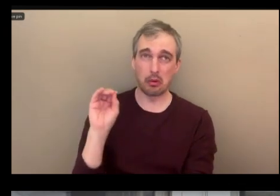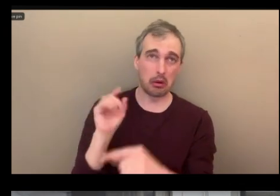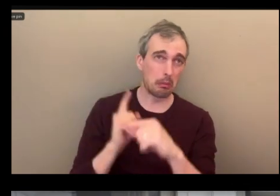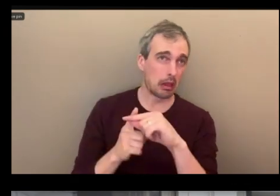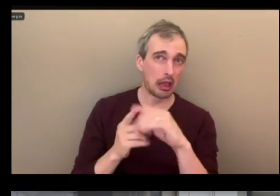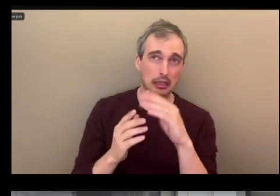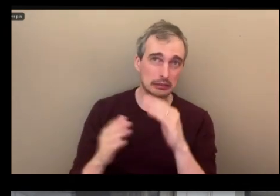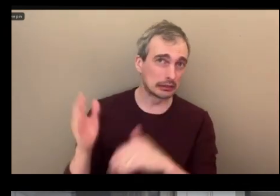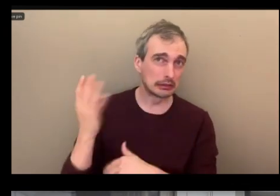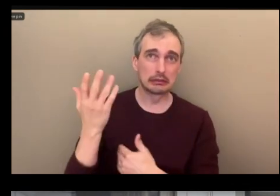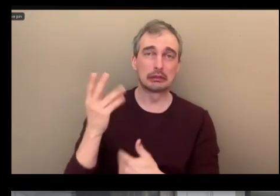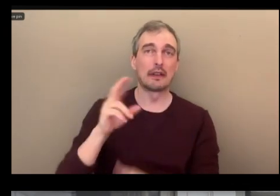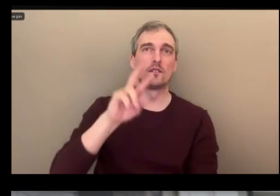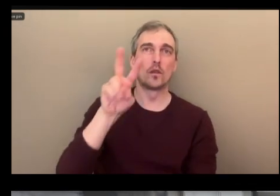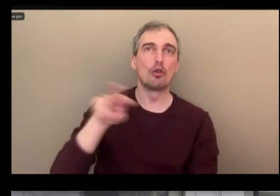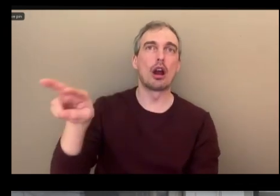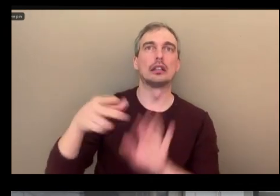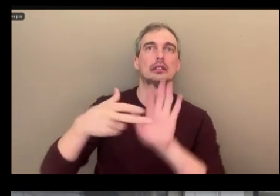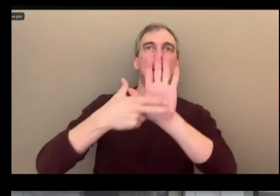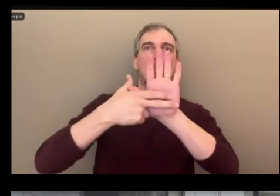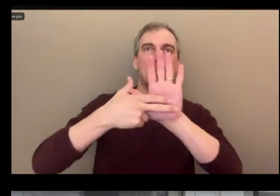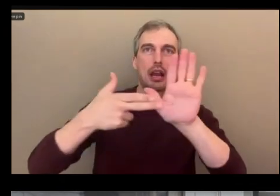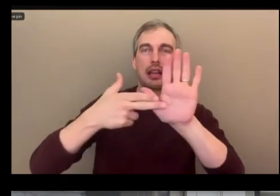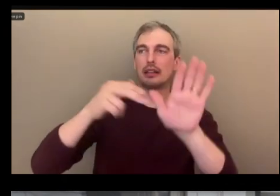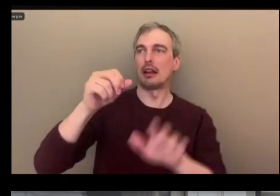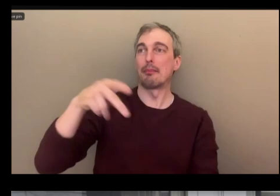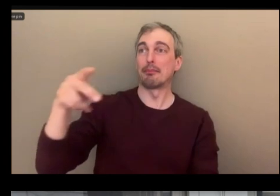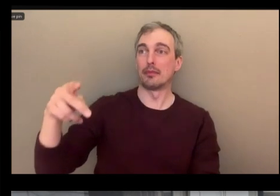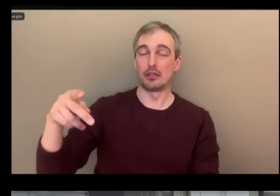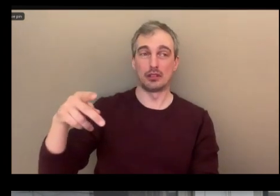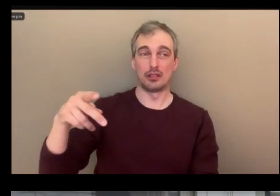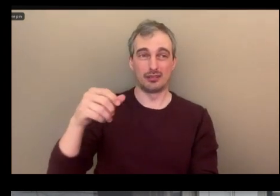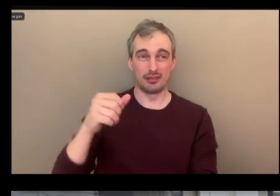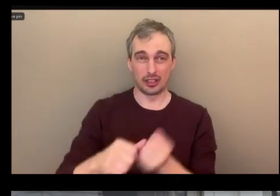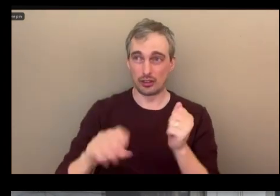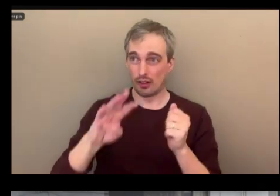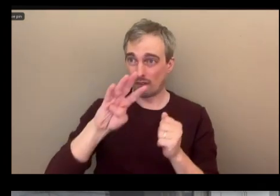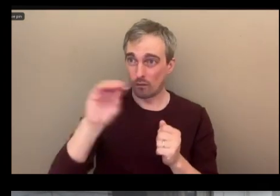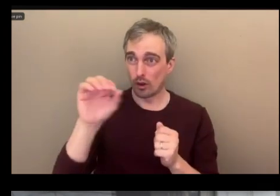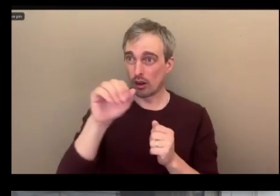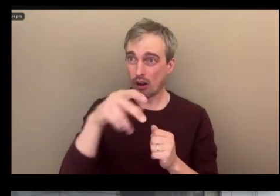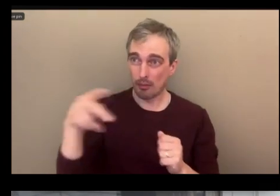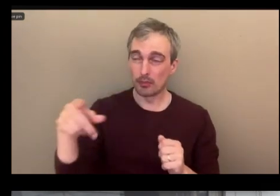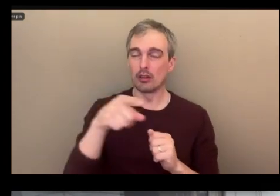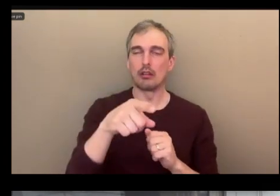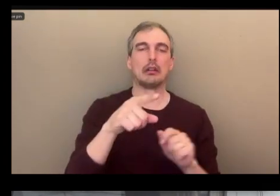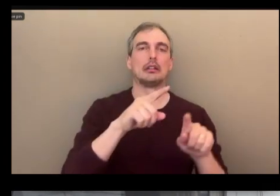And those are different touch points for our customers and our potential customers and also our employees. So we're testing those all the time.